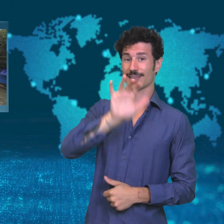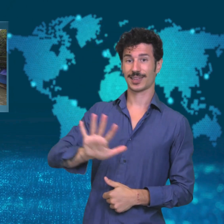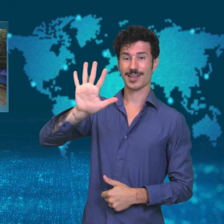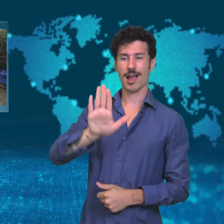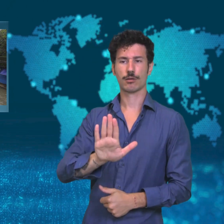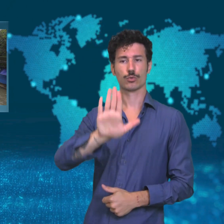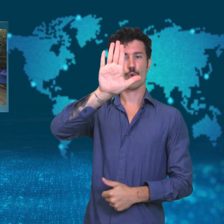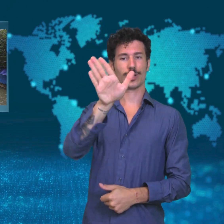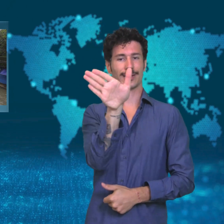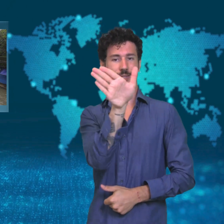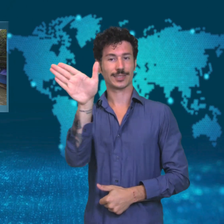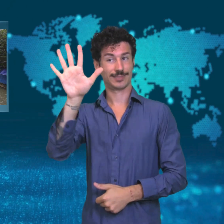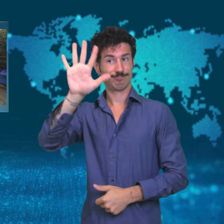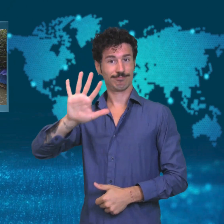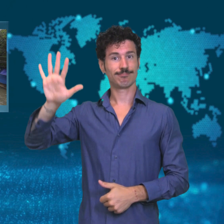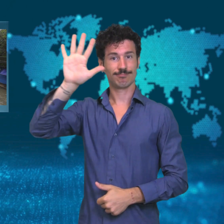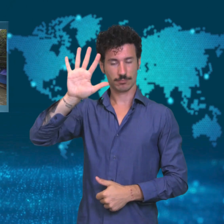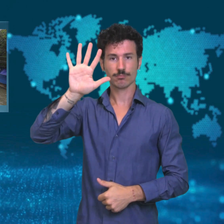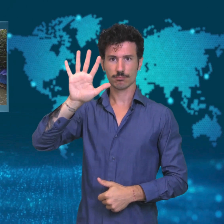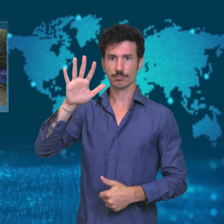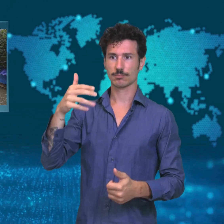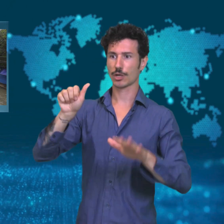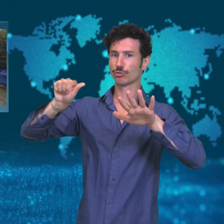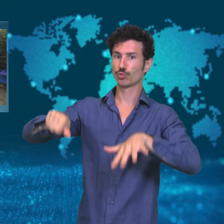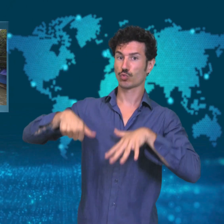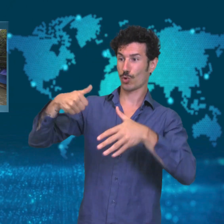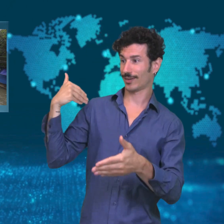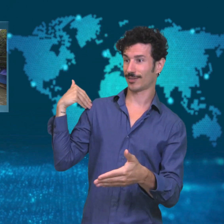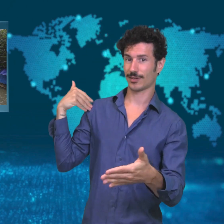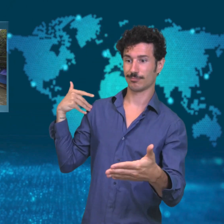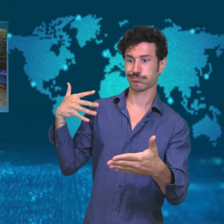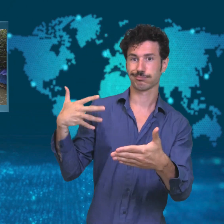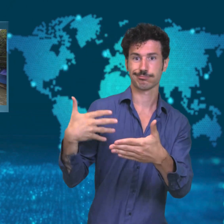were working outdoors during the storms.